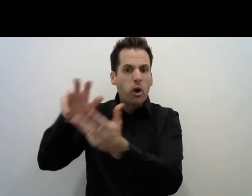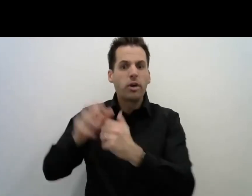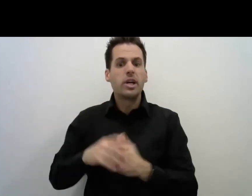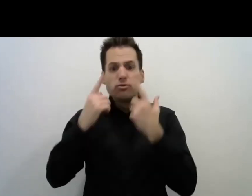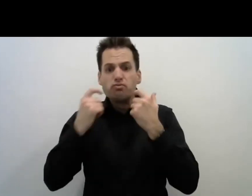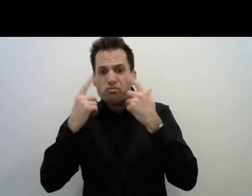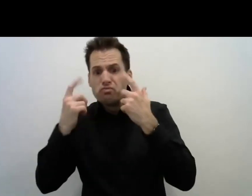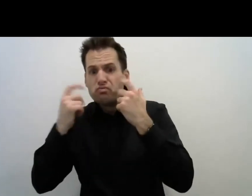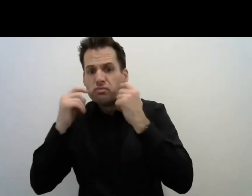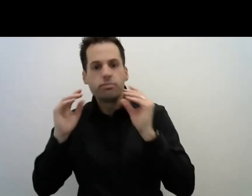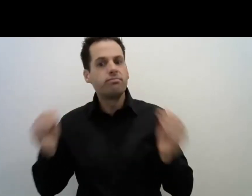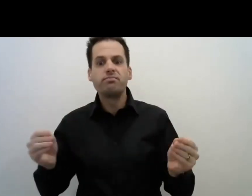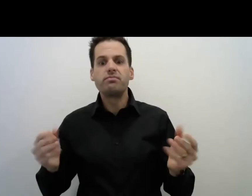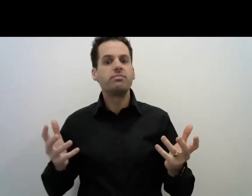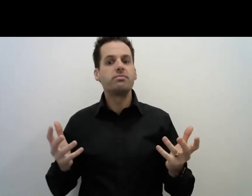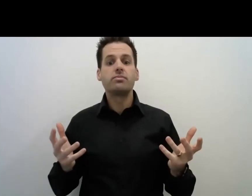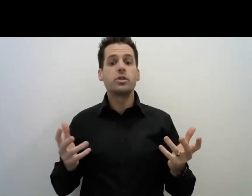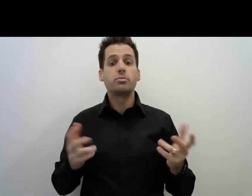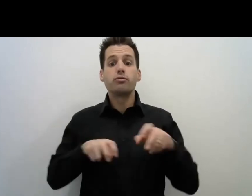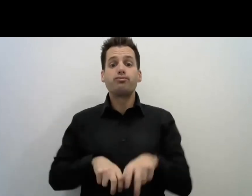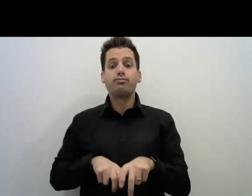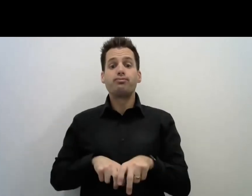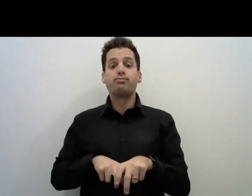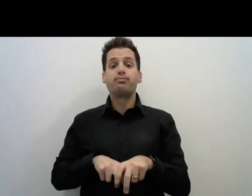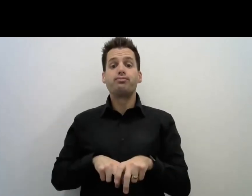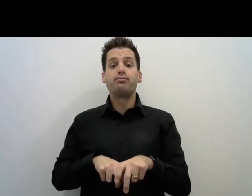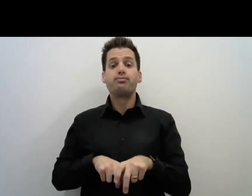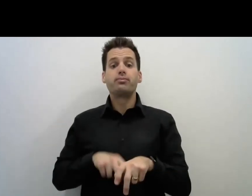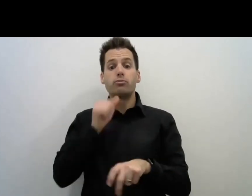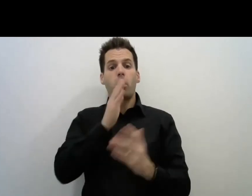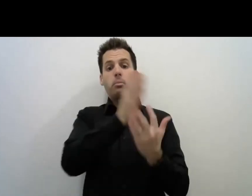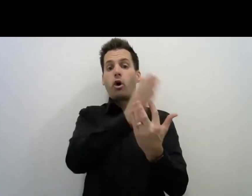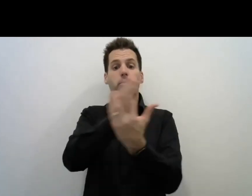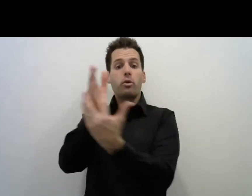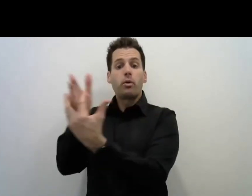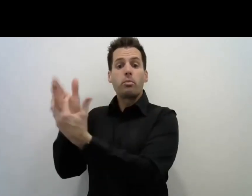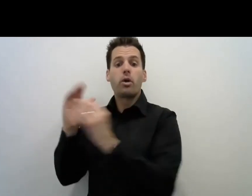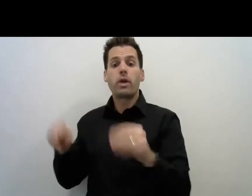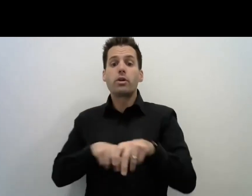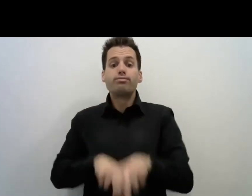it's as unobtrusive as possible and just doing its job if you see a team doing that